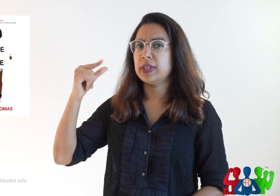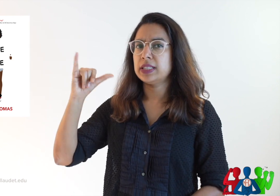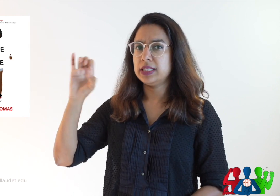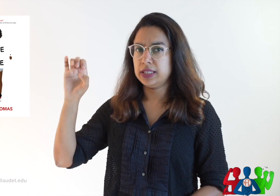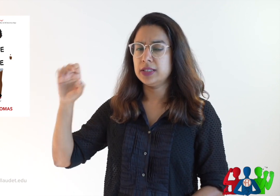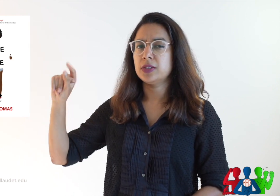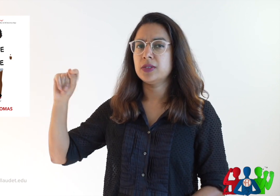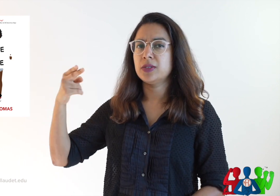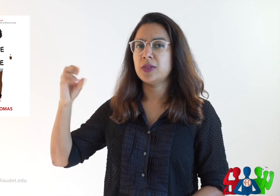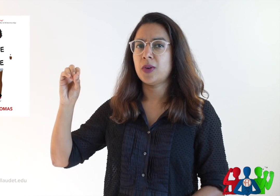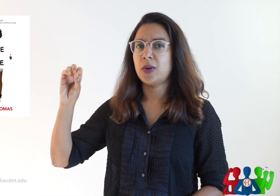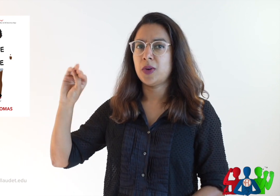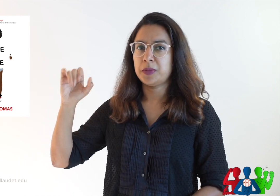This was written by Angie Thomas.